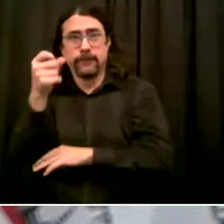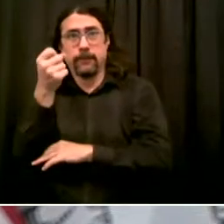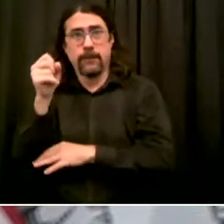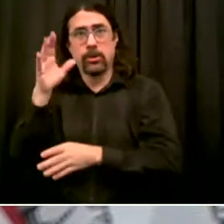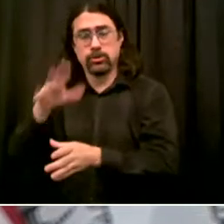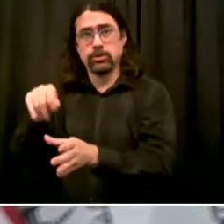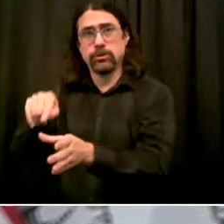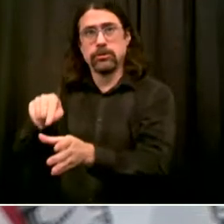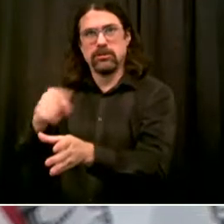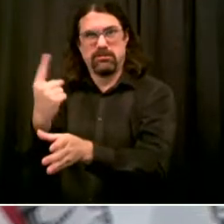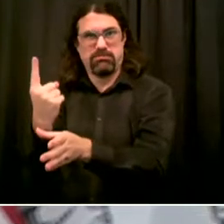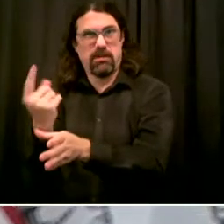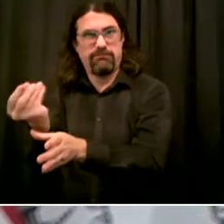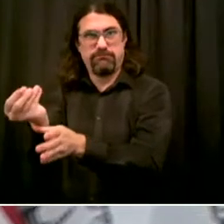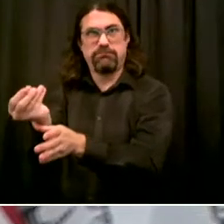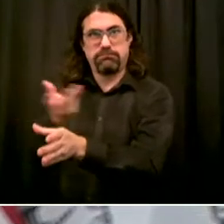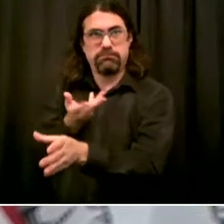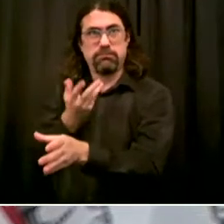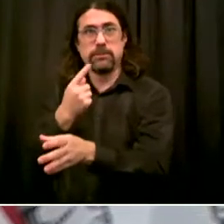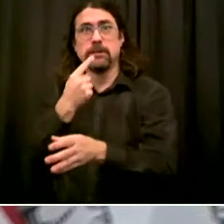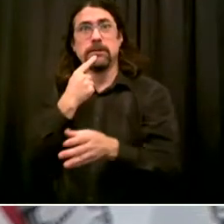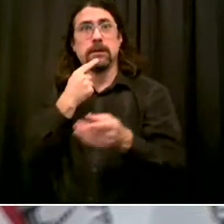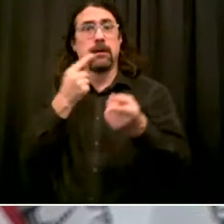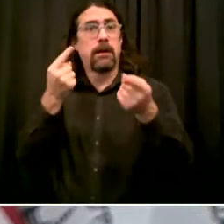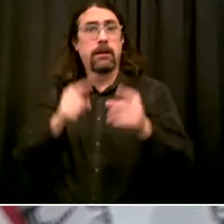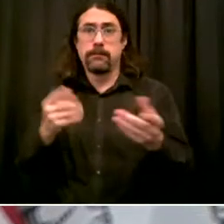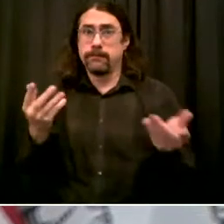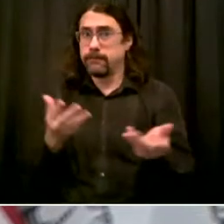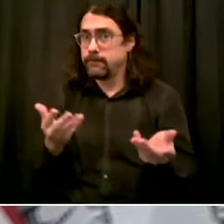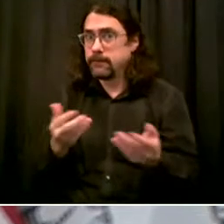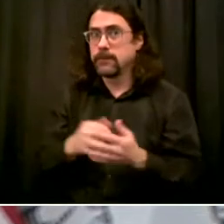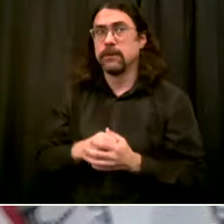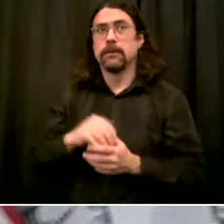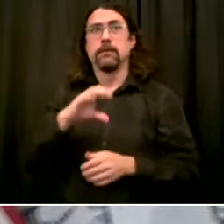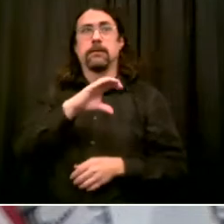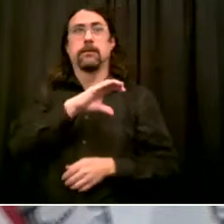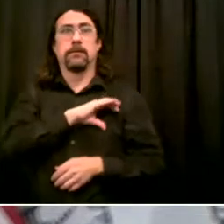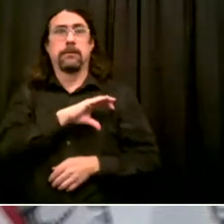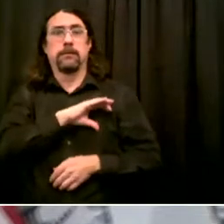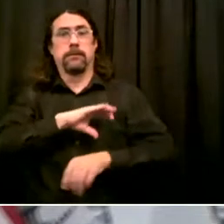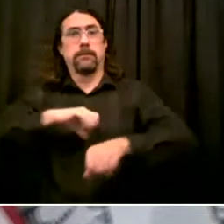WAS RIDING ALONGSIDE THE